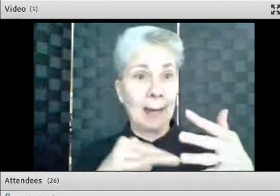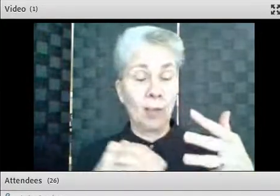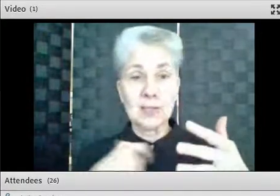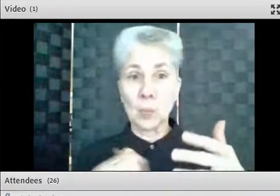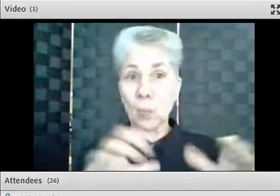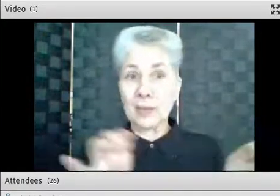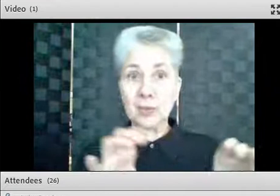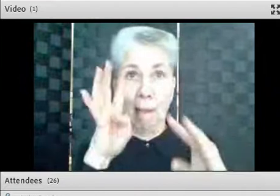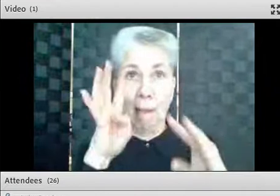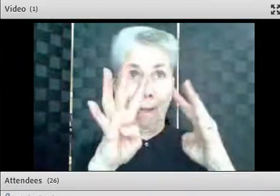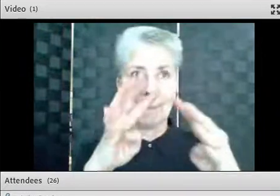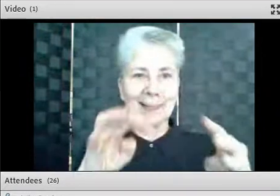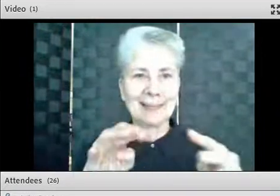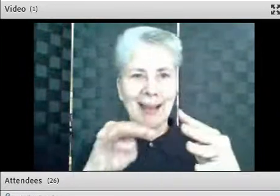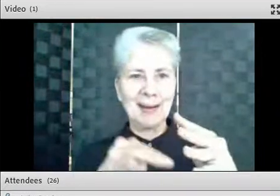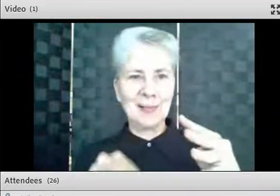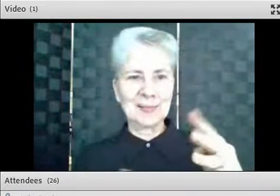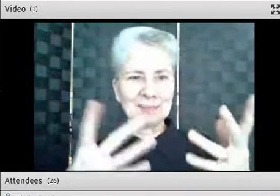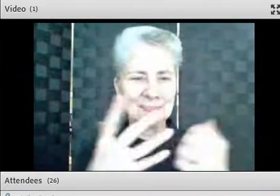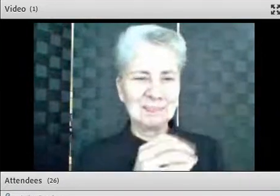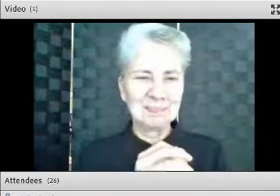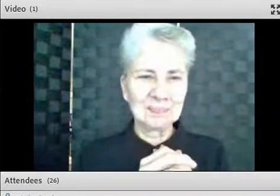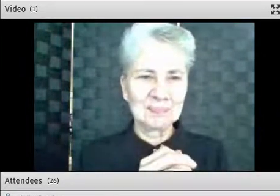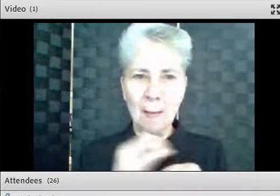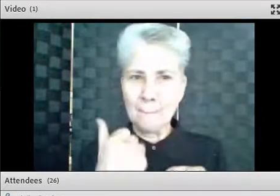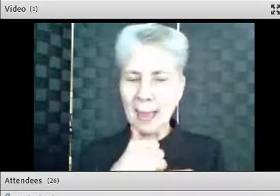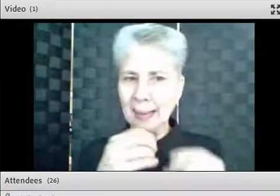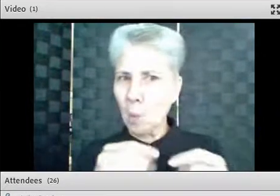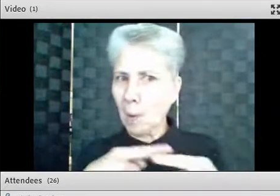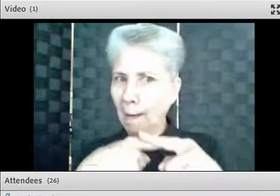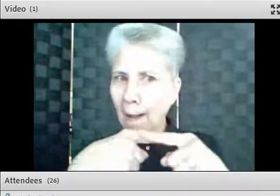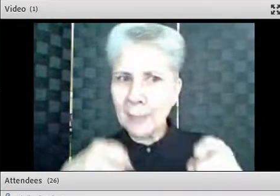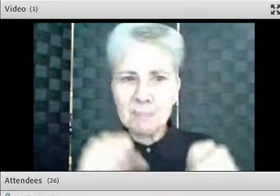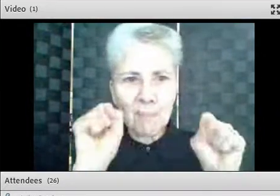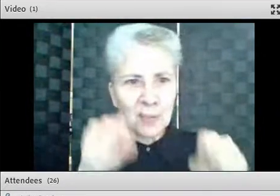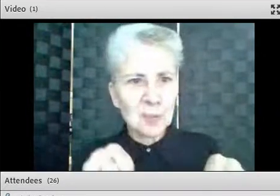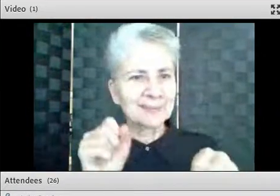That's what we do. That's our goal is to try to make things as complicated as possible,